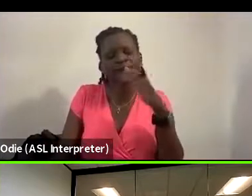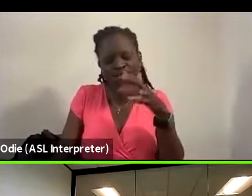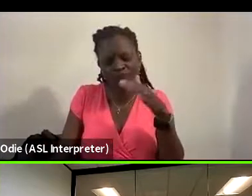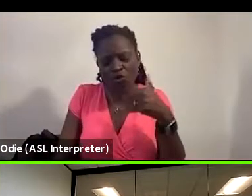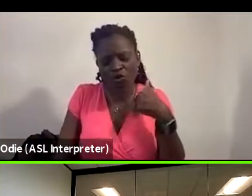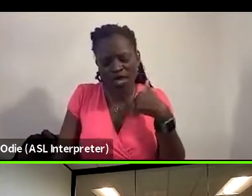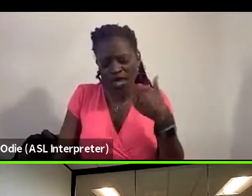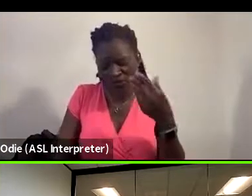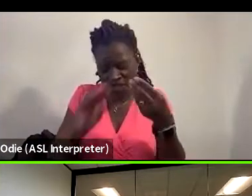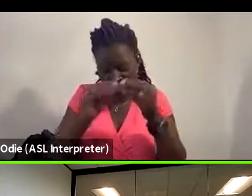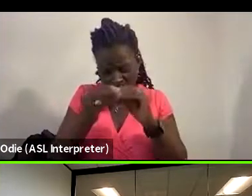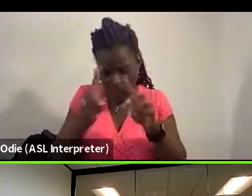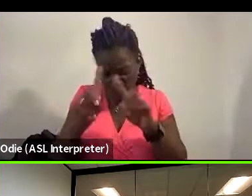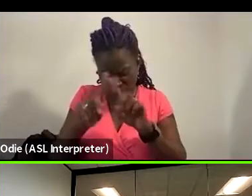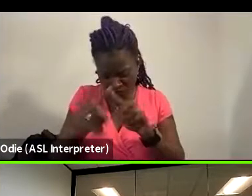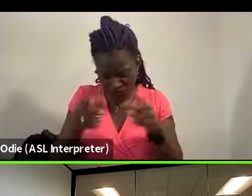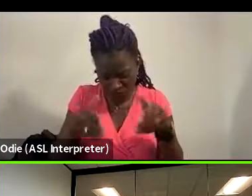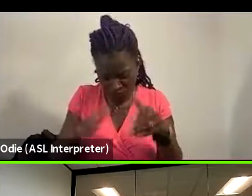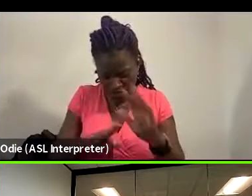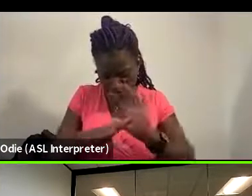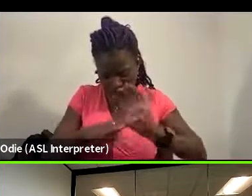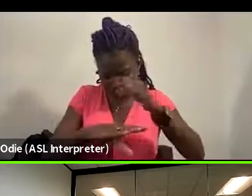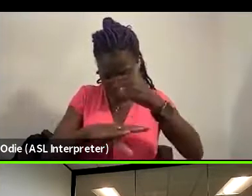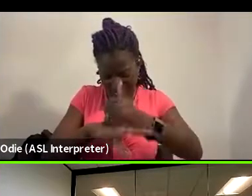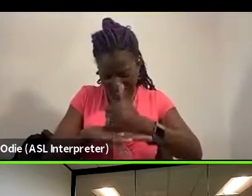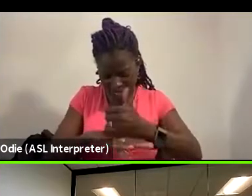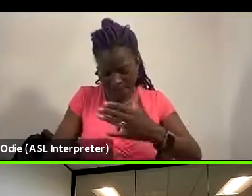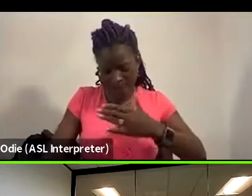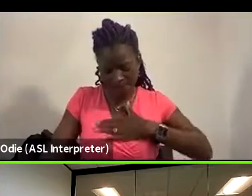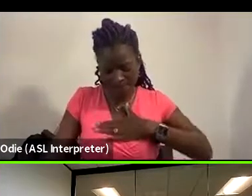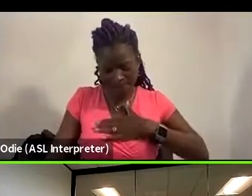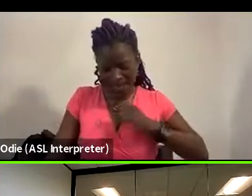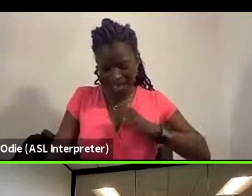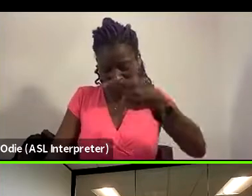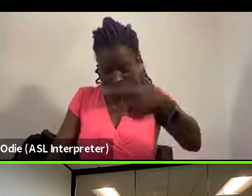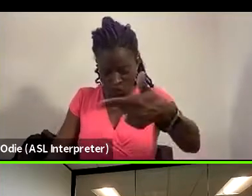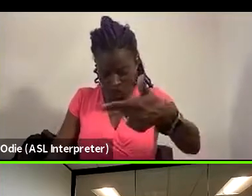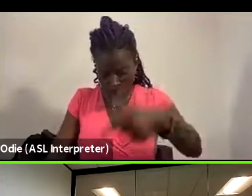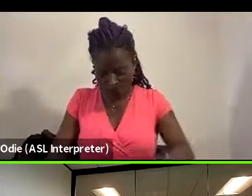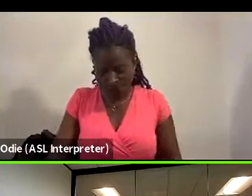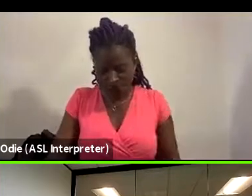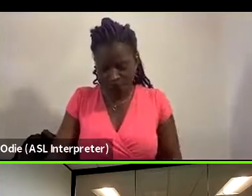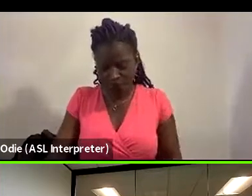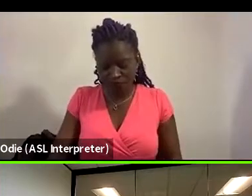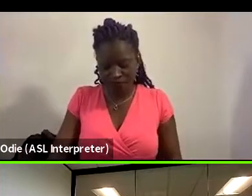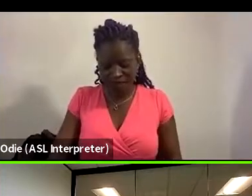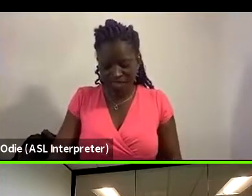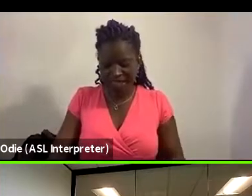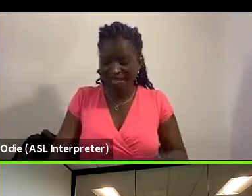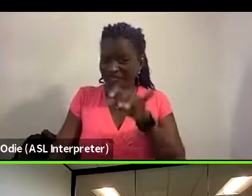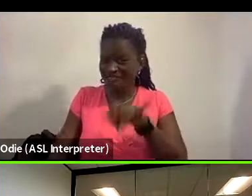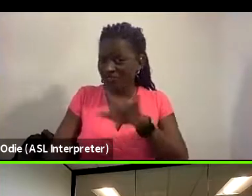any clinic in my turn, and that's done intentionally. So you could set up a clinic so that it